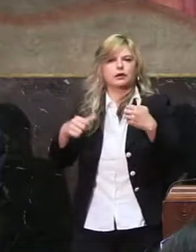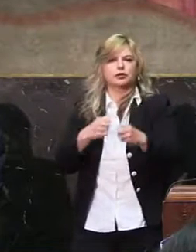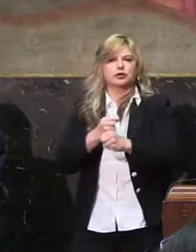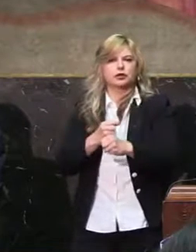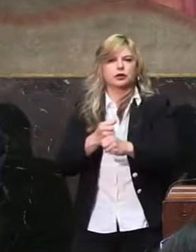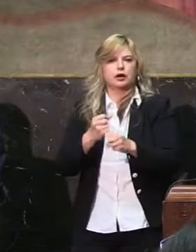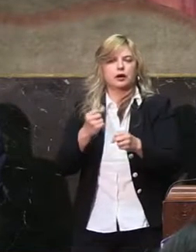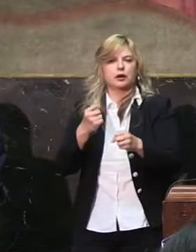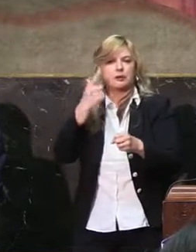do it but the Supreme Court says we have to do it